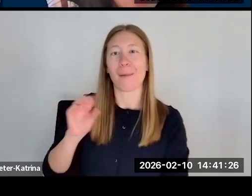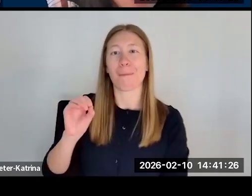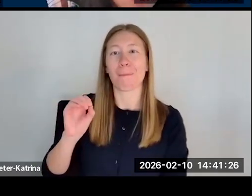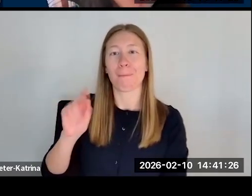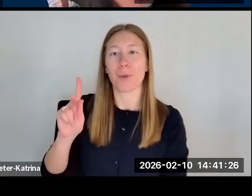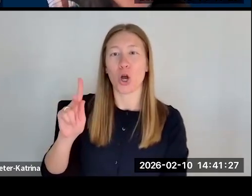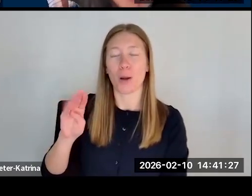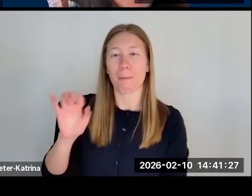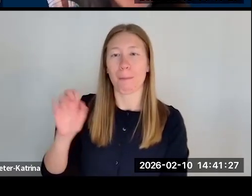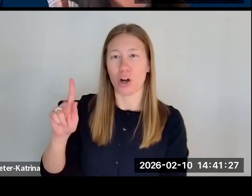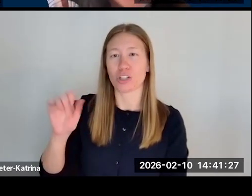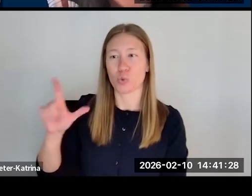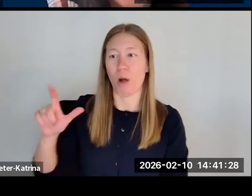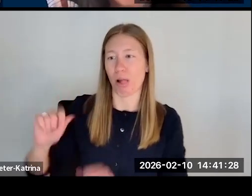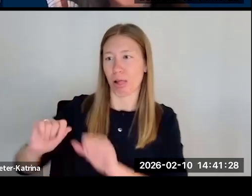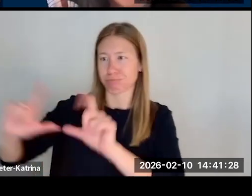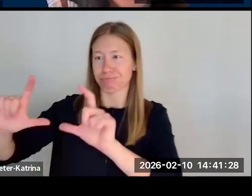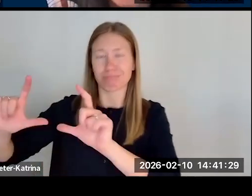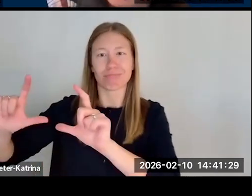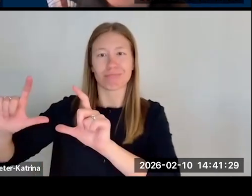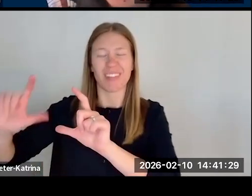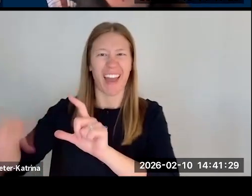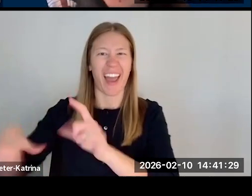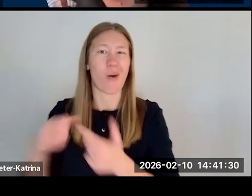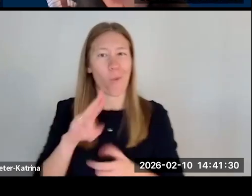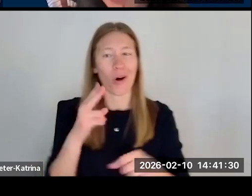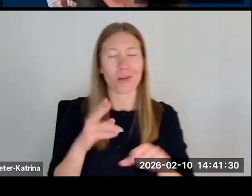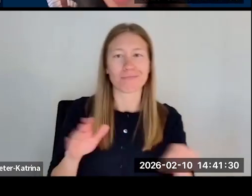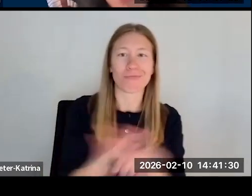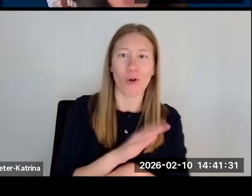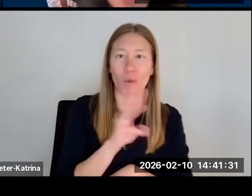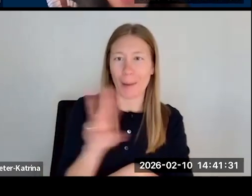Okay, there's a lot of other contrast checker tools out there as well.